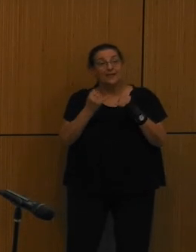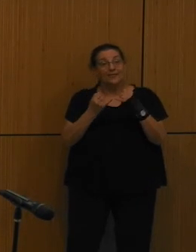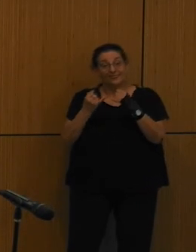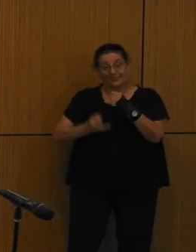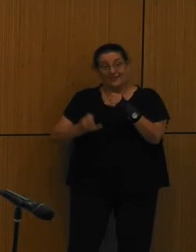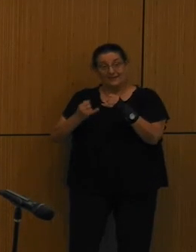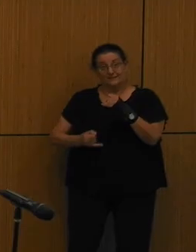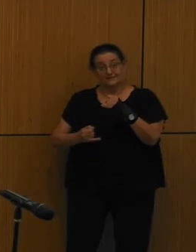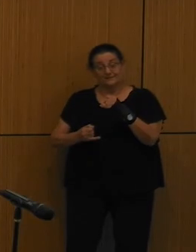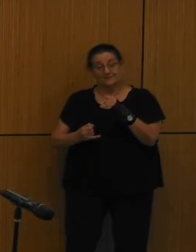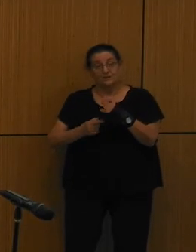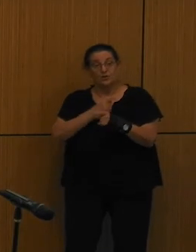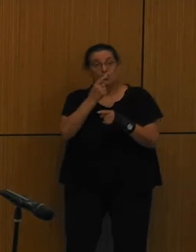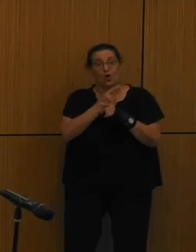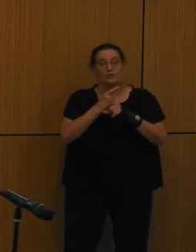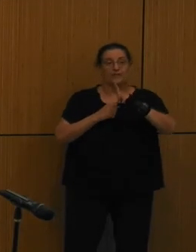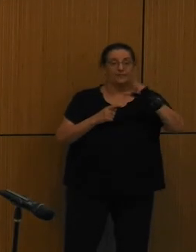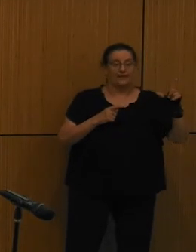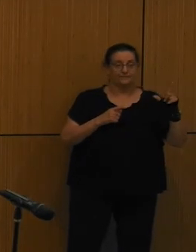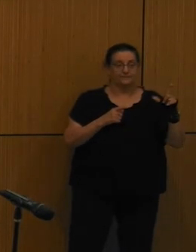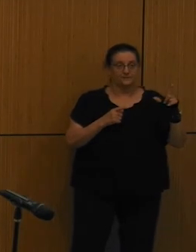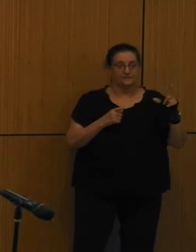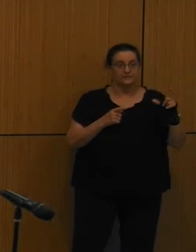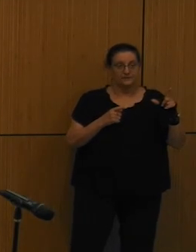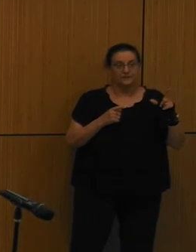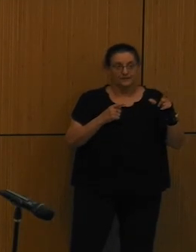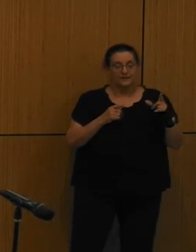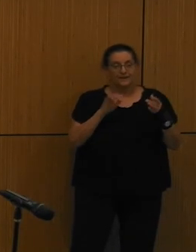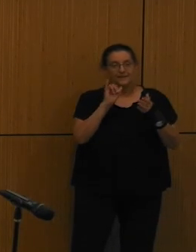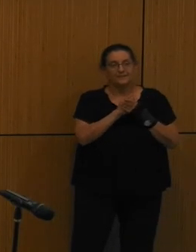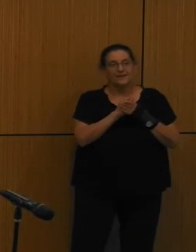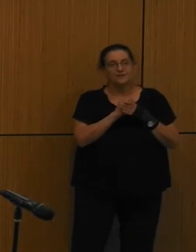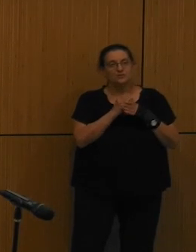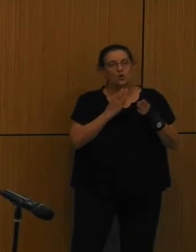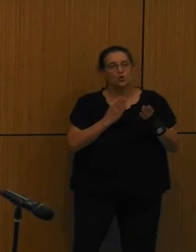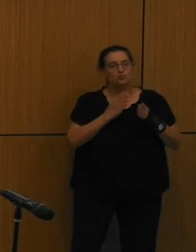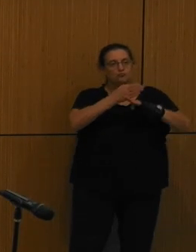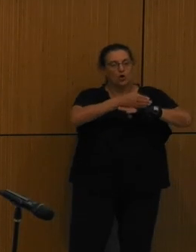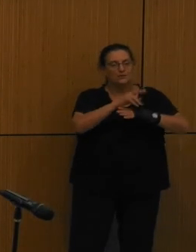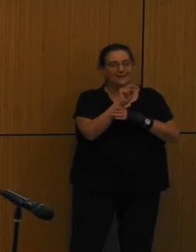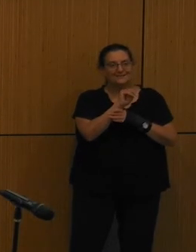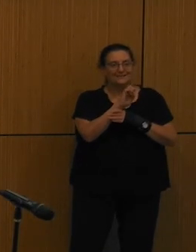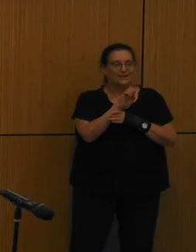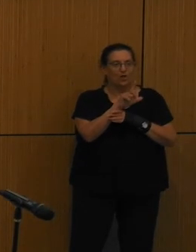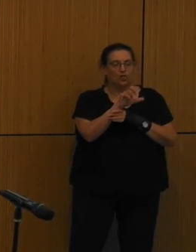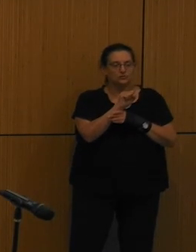polarized light on the left, the crossed, it's called cross. Nichols polarized light on the right.